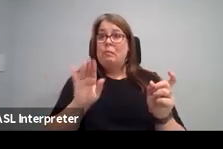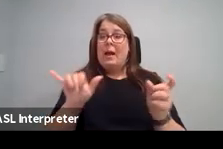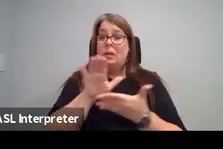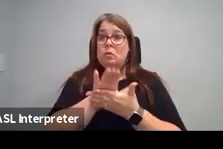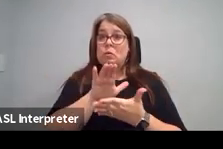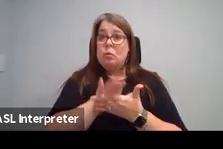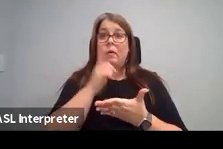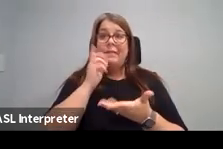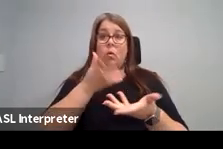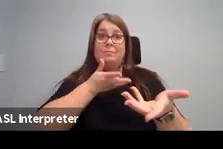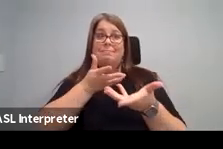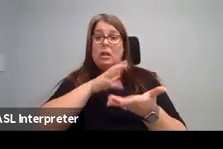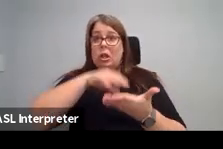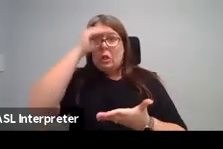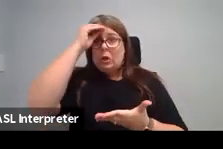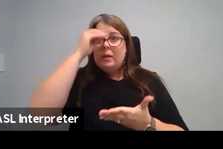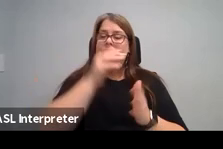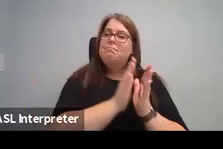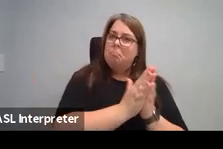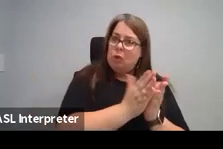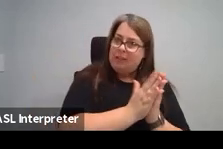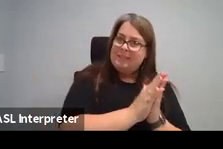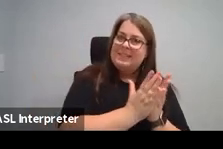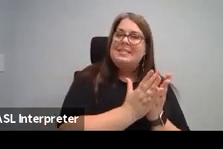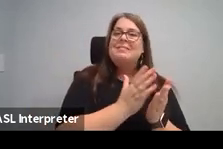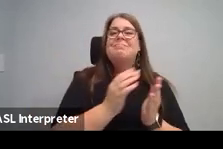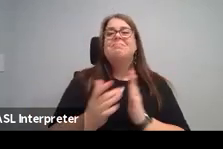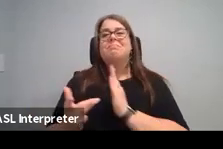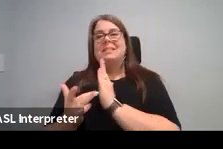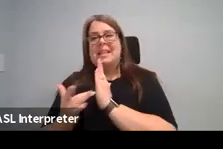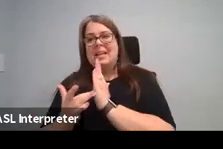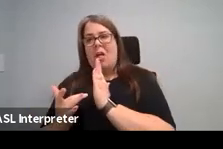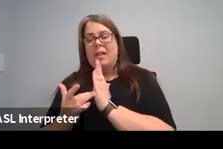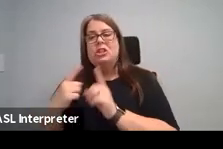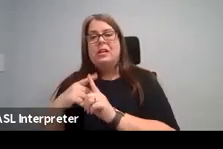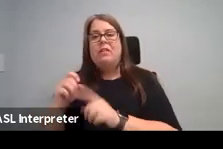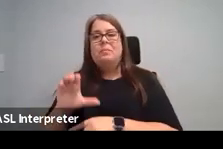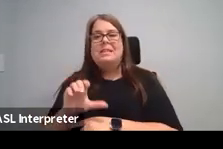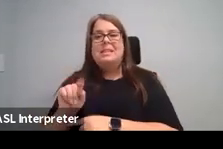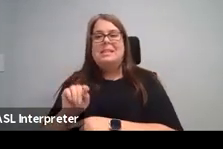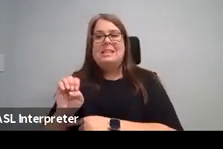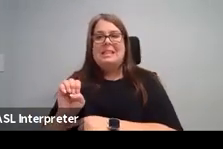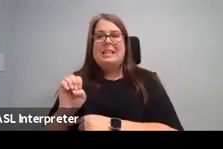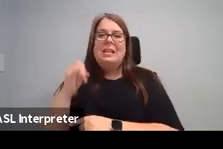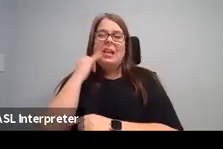Jewyl Alderson Clarke, SDCOE: But also technology from CTE. This might be more advanced laptops, if you are able to invest in those